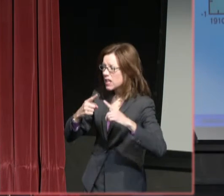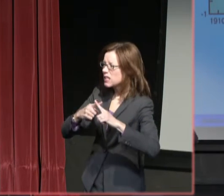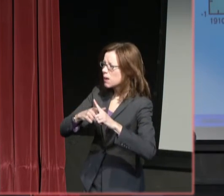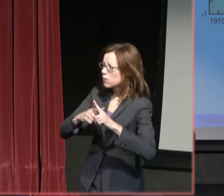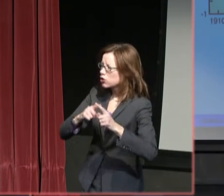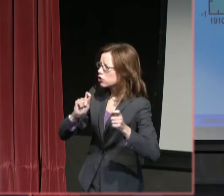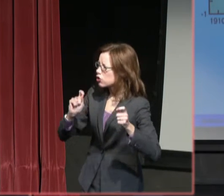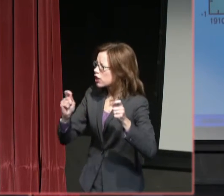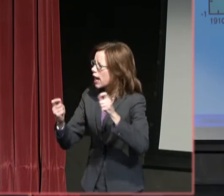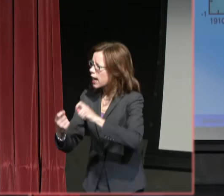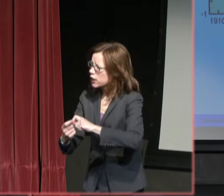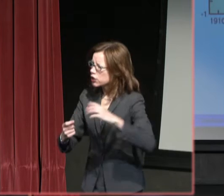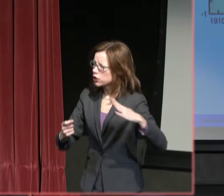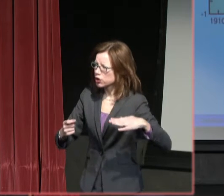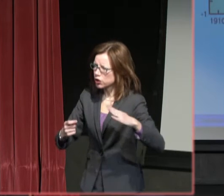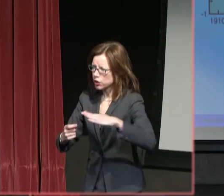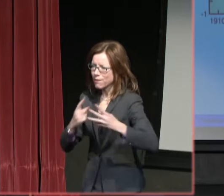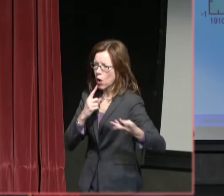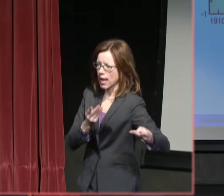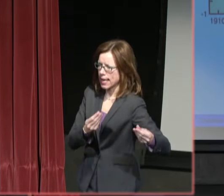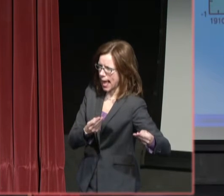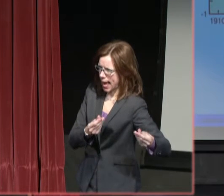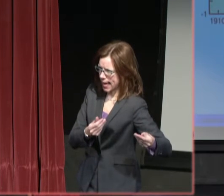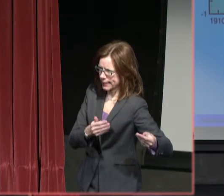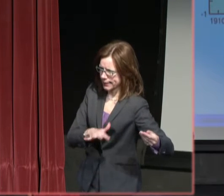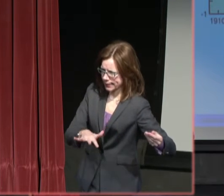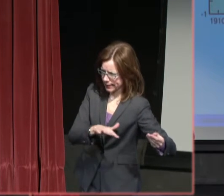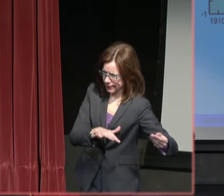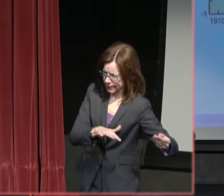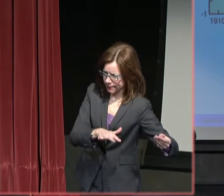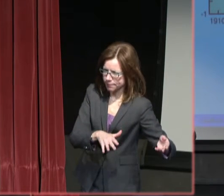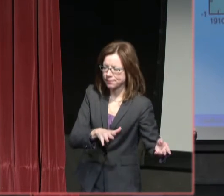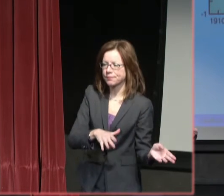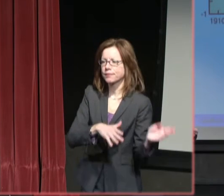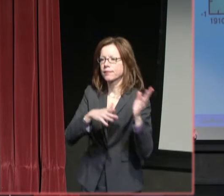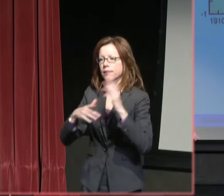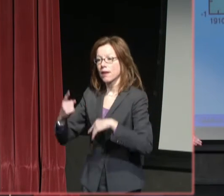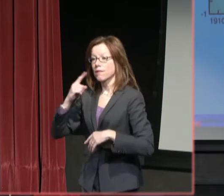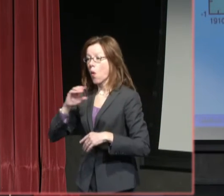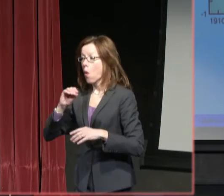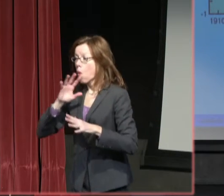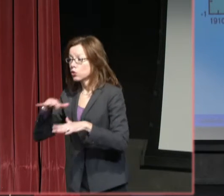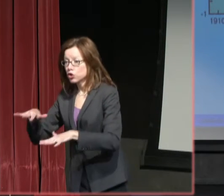on the left-hand side, on land. On the right side, increasing ocean temperature